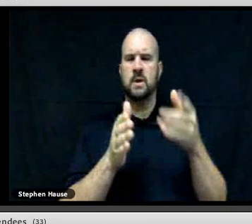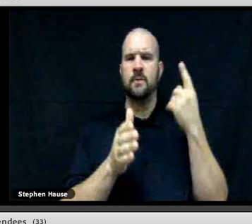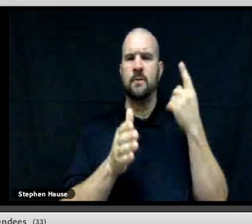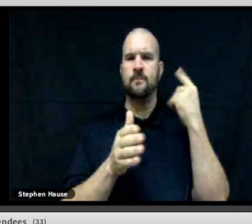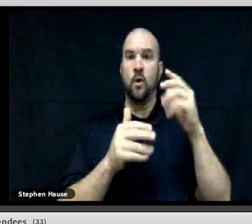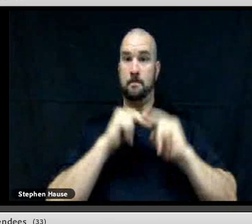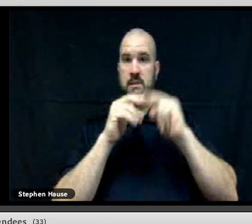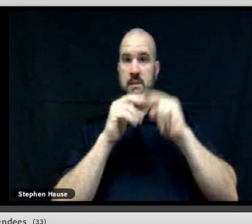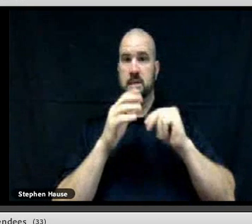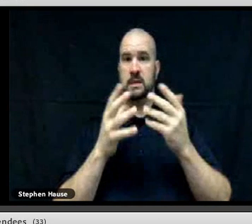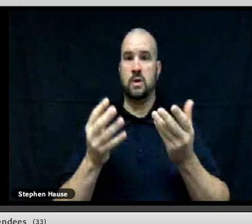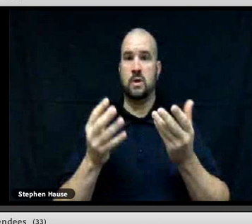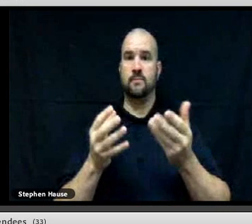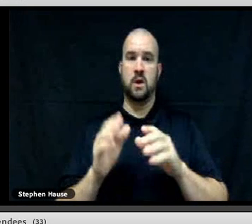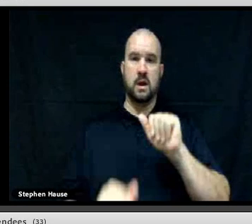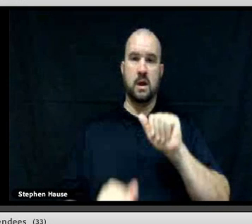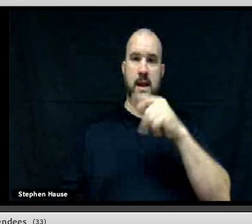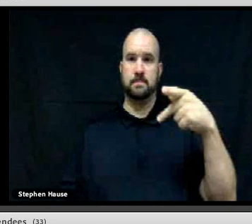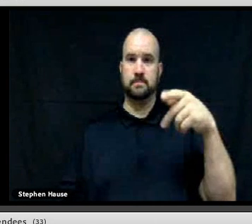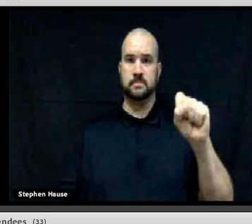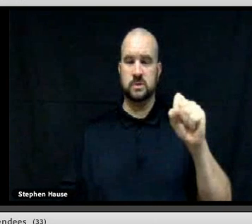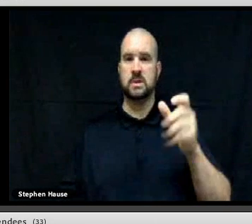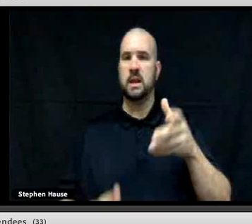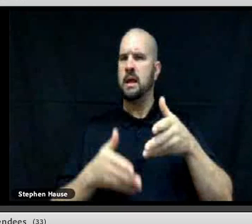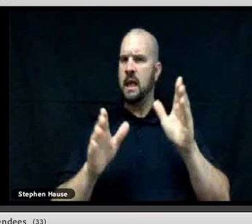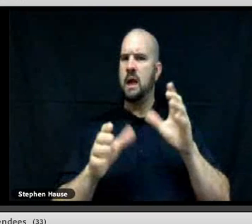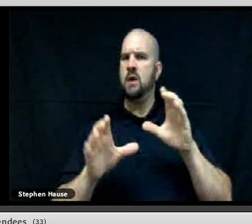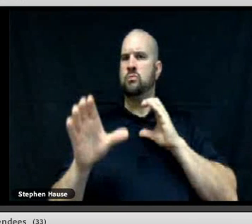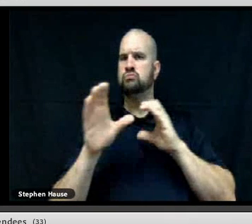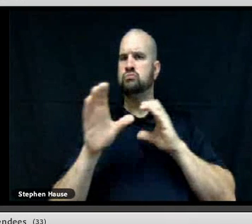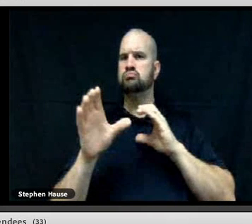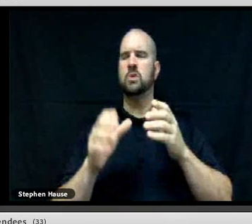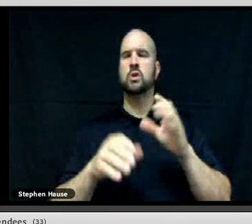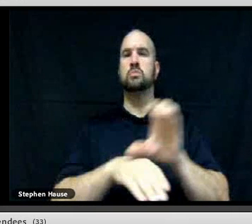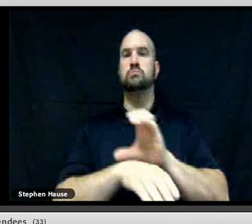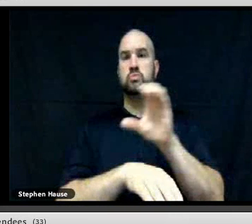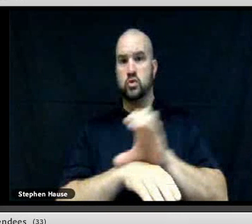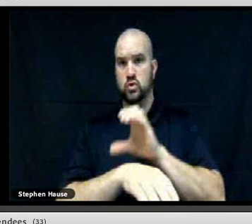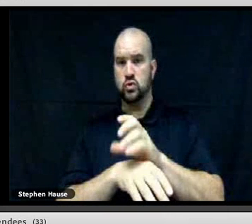It allows for computers to talk to each other. Um, so, it is a software-to-software interface